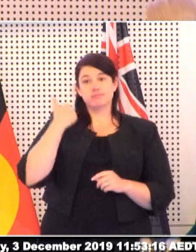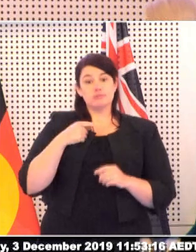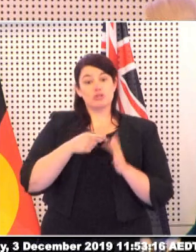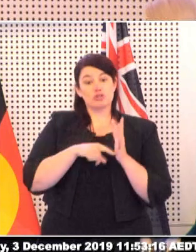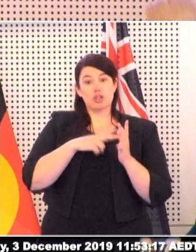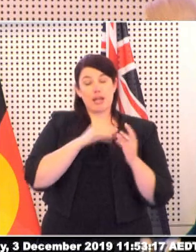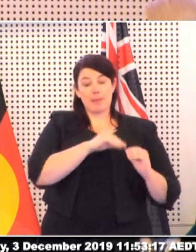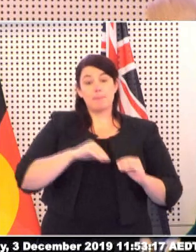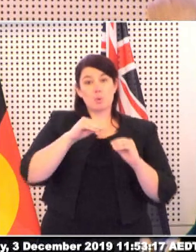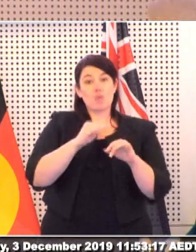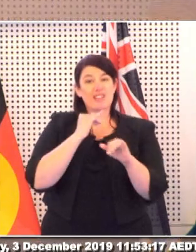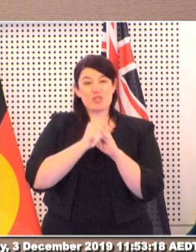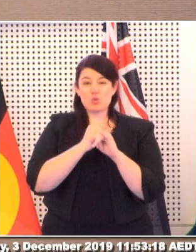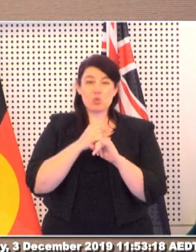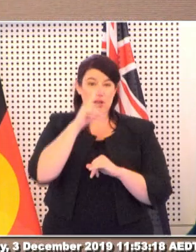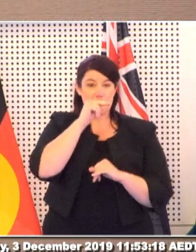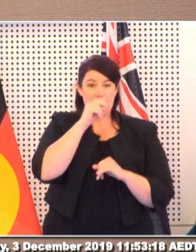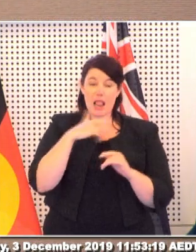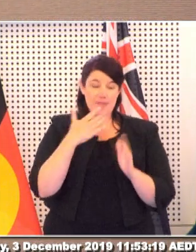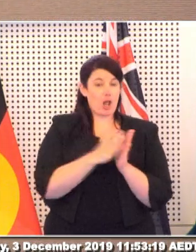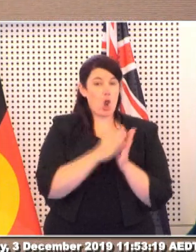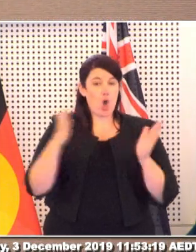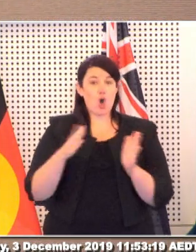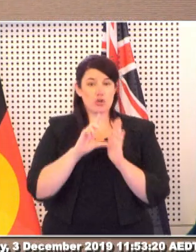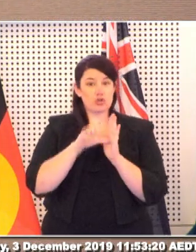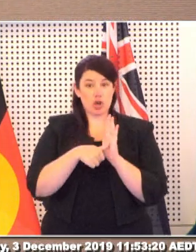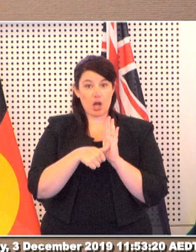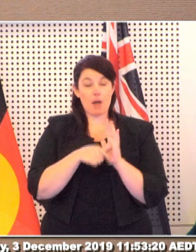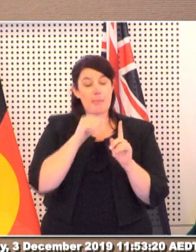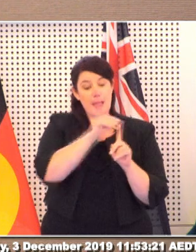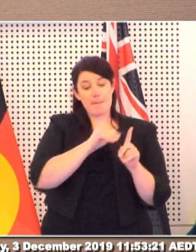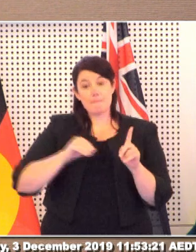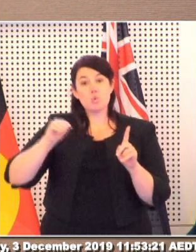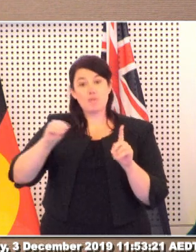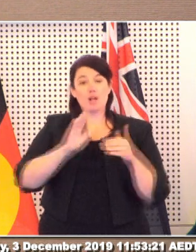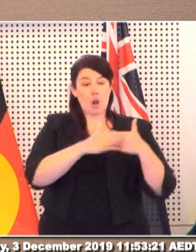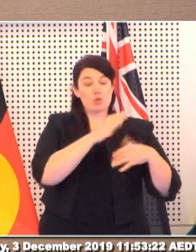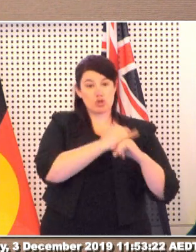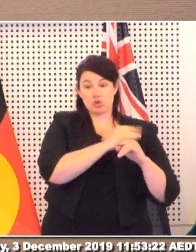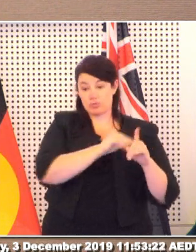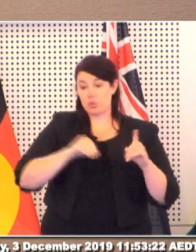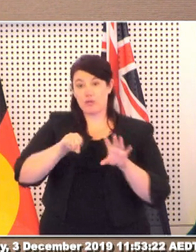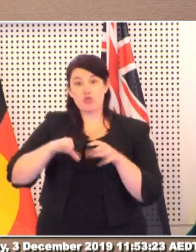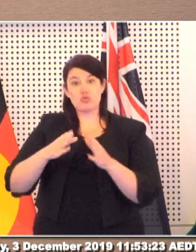she lived there for quite a long time. She then moved to a group home and then finally, in the last year of her life, she